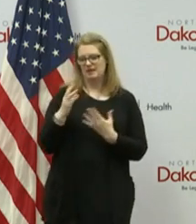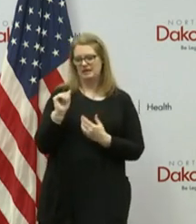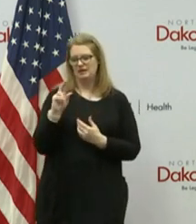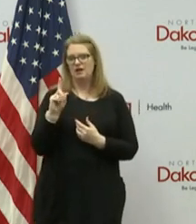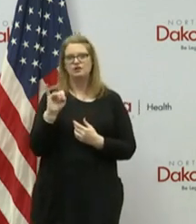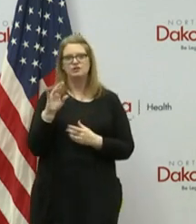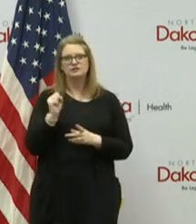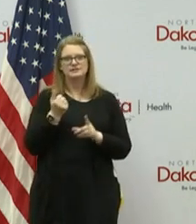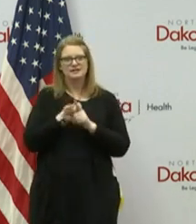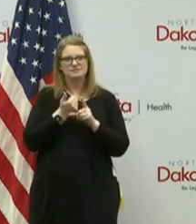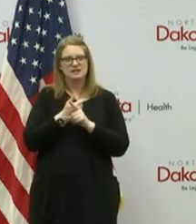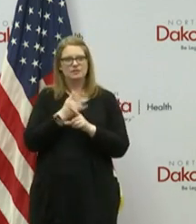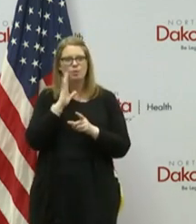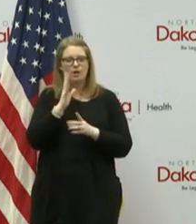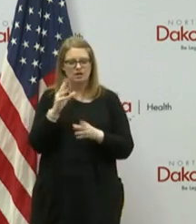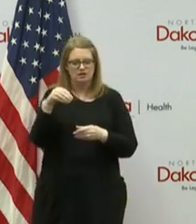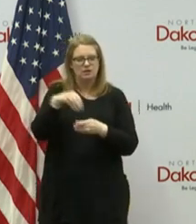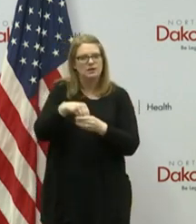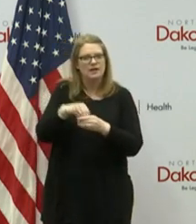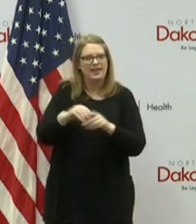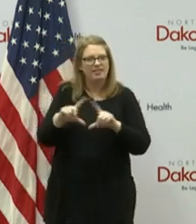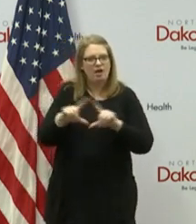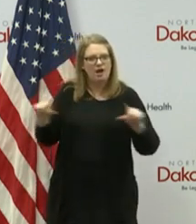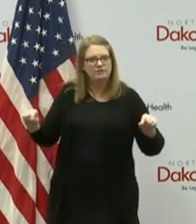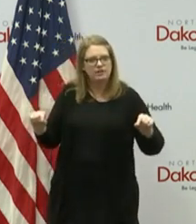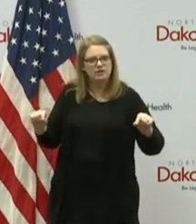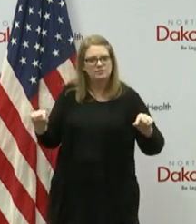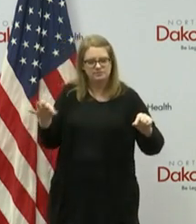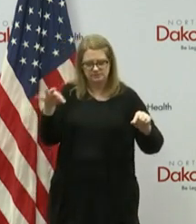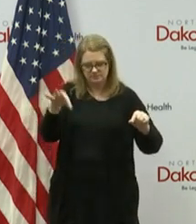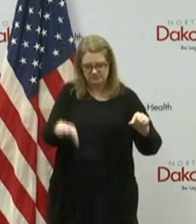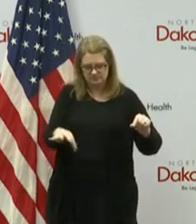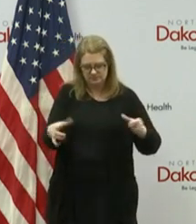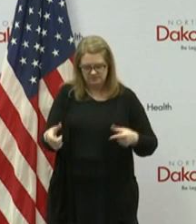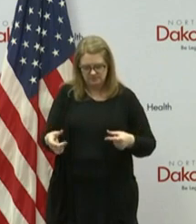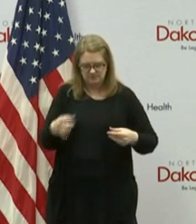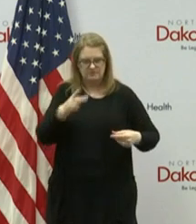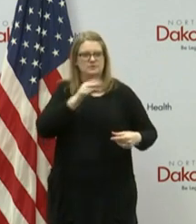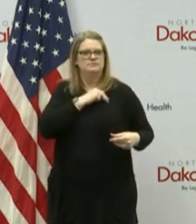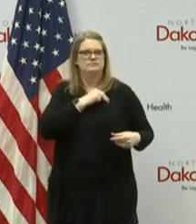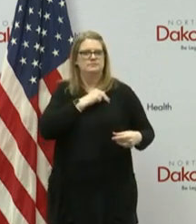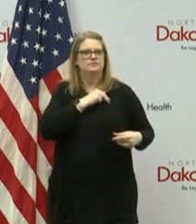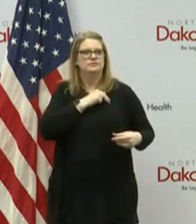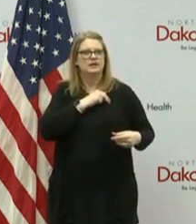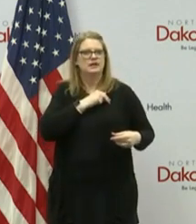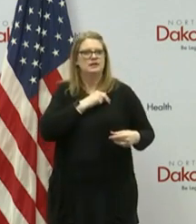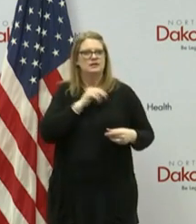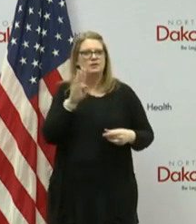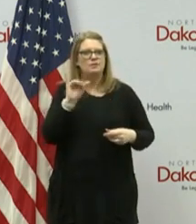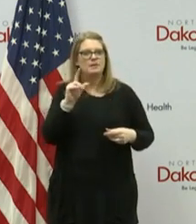YOU CAN SEE THAT ON THE SCREEN RIGHT . IT WAS SELECTED FROM HUNDREDS OF ENTRIES THAT WE USE DURING THE 2020 ELECTION AND BEYOND. MANY AUDITORS ARE PLANNING TO